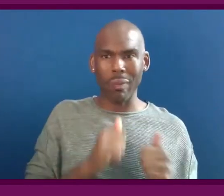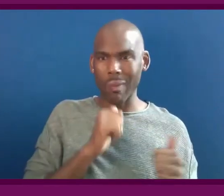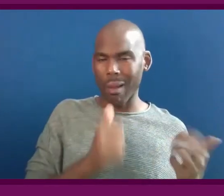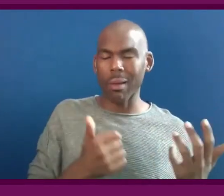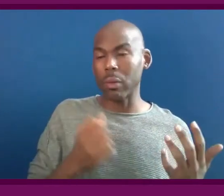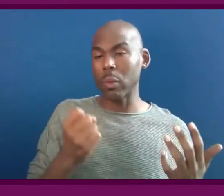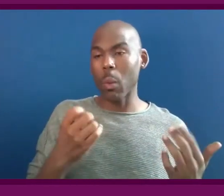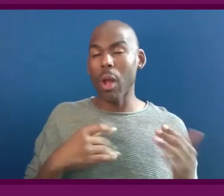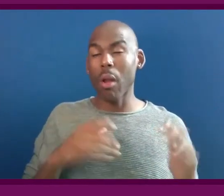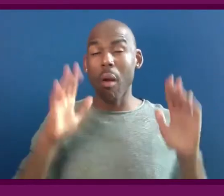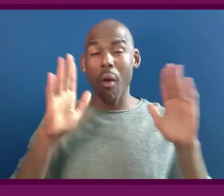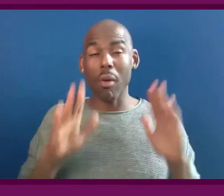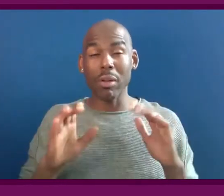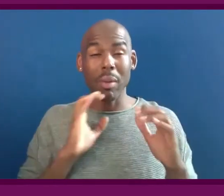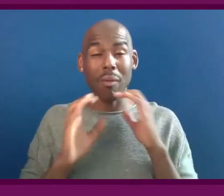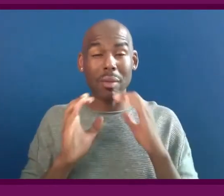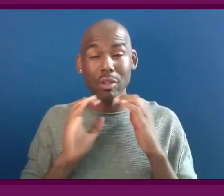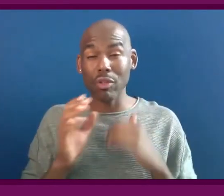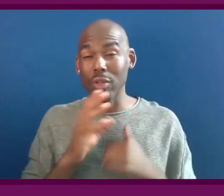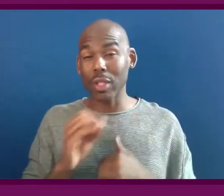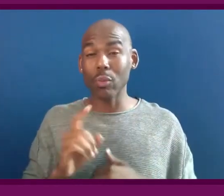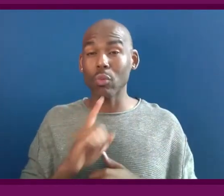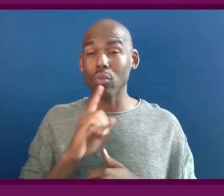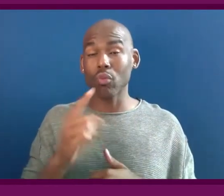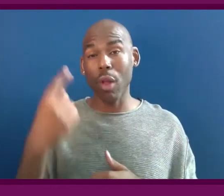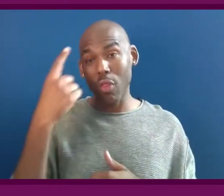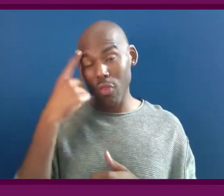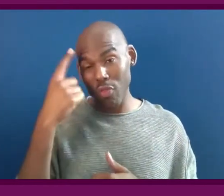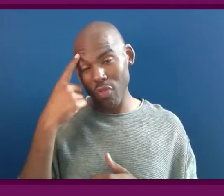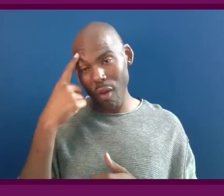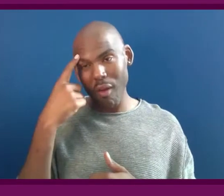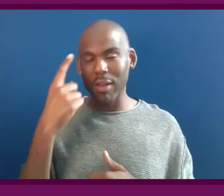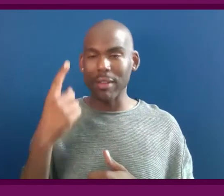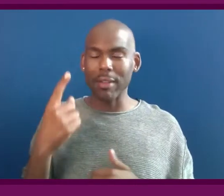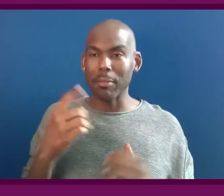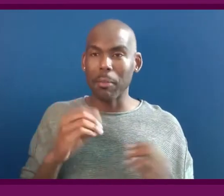So we had a really awesome conversation and it was super thought provoking.